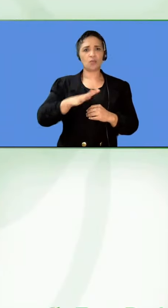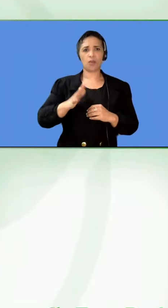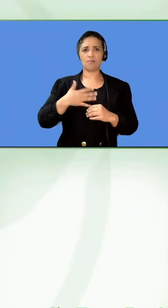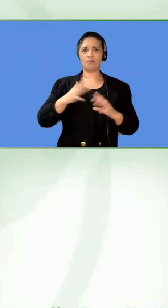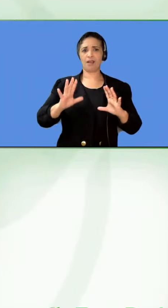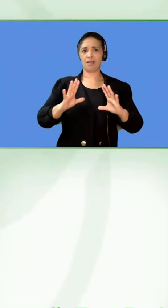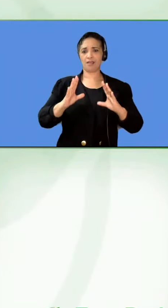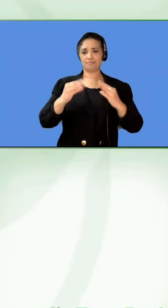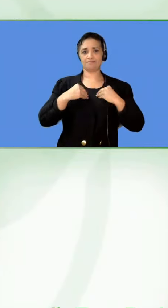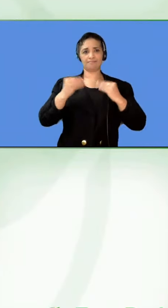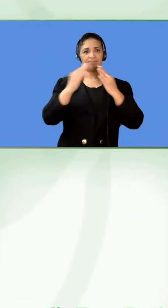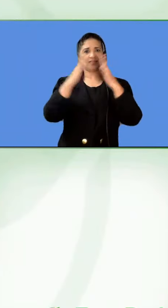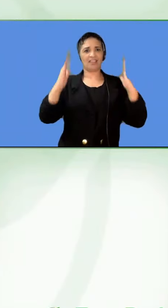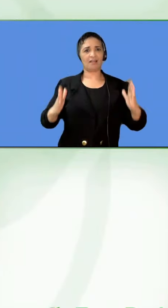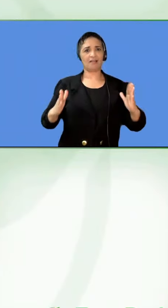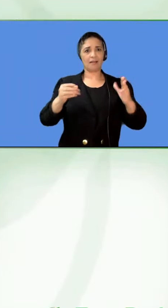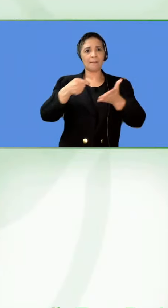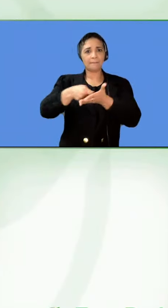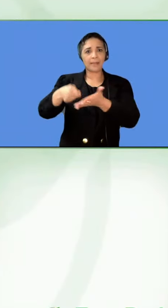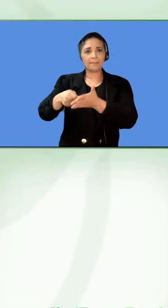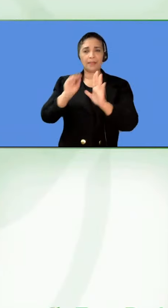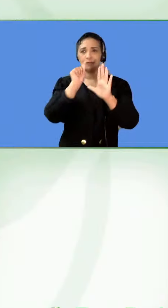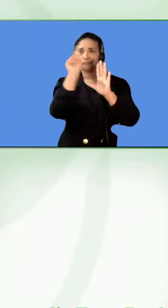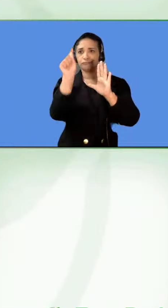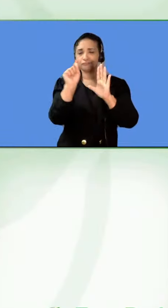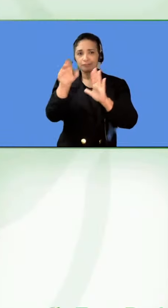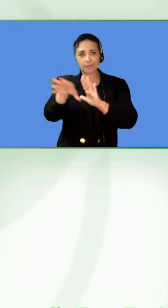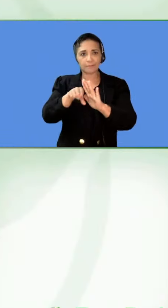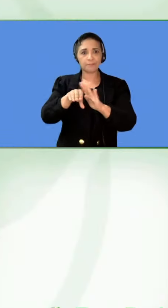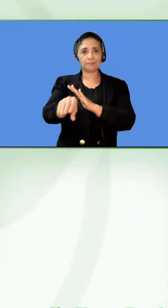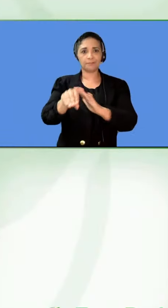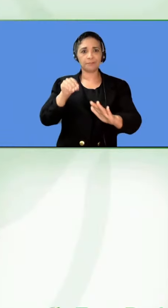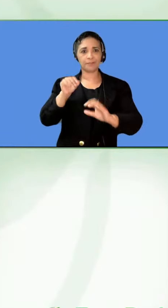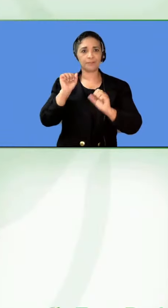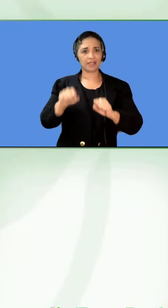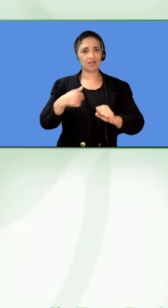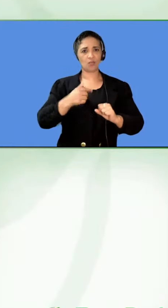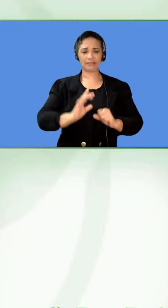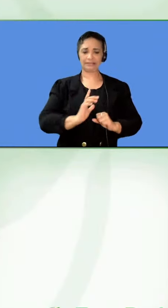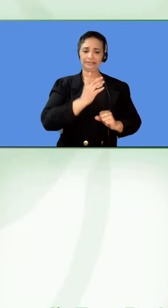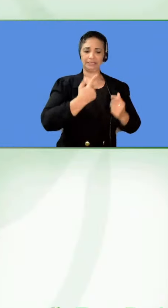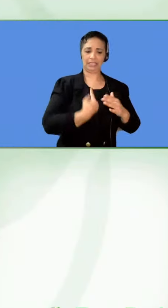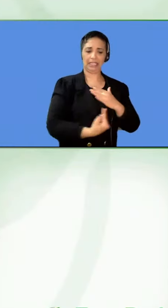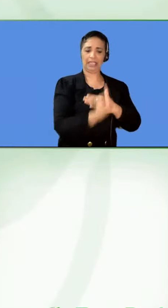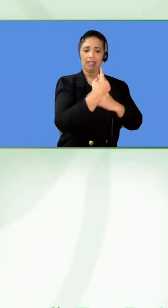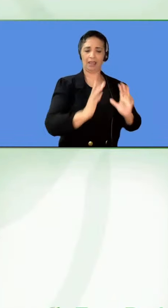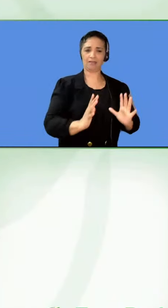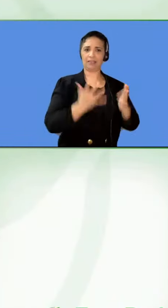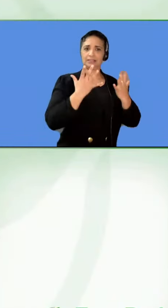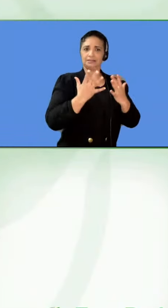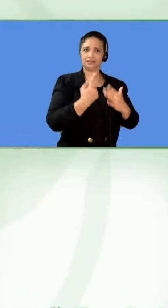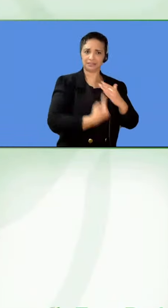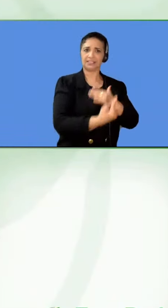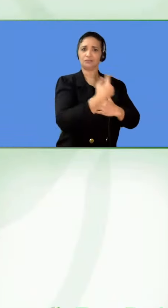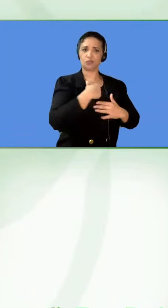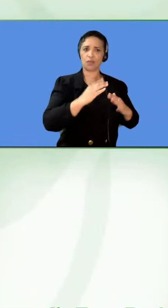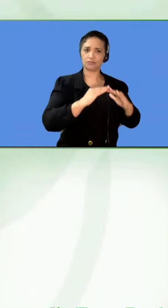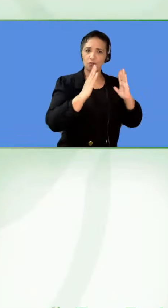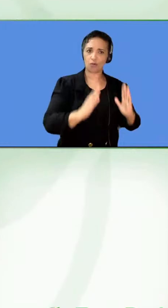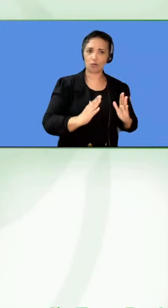I am not letting my disabilities stop me from that period remember, don't let your disabilities